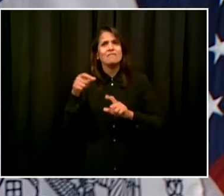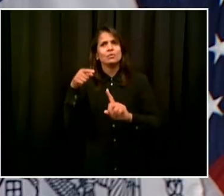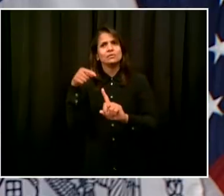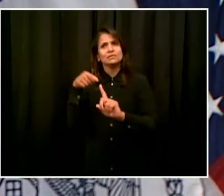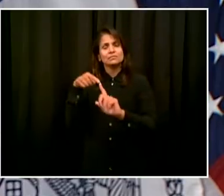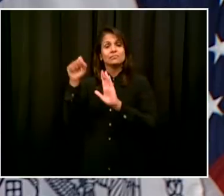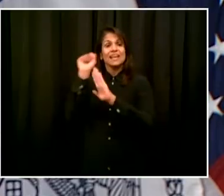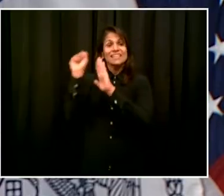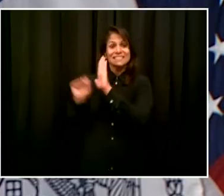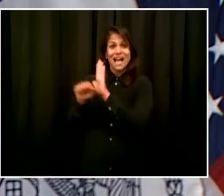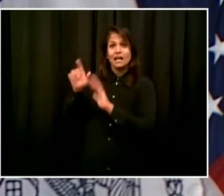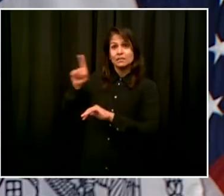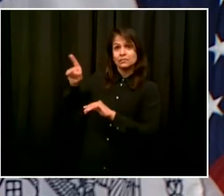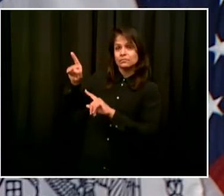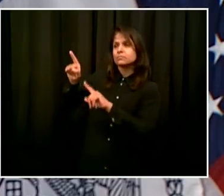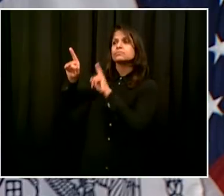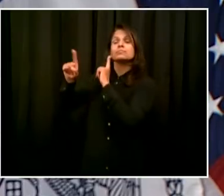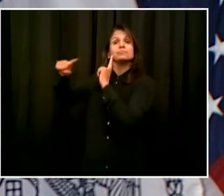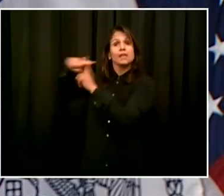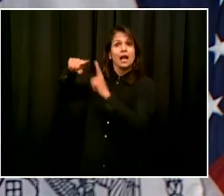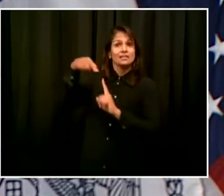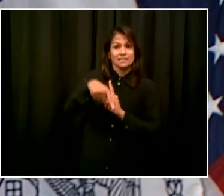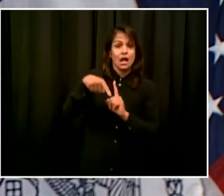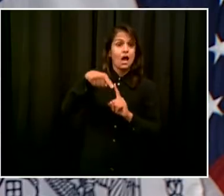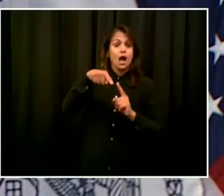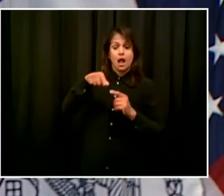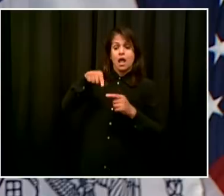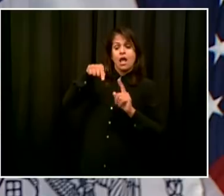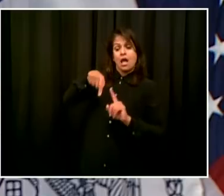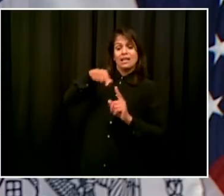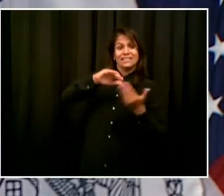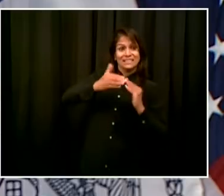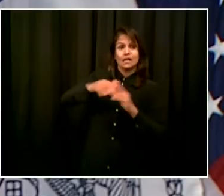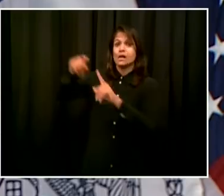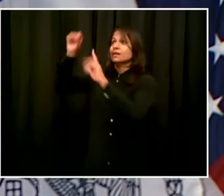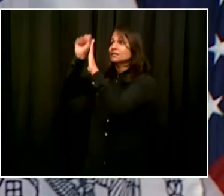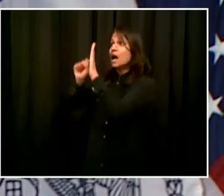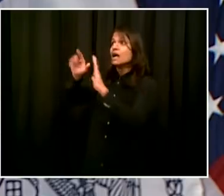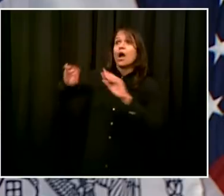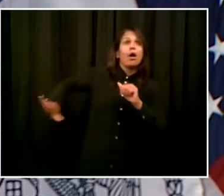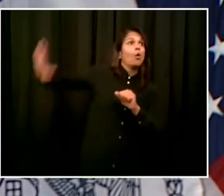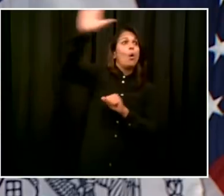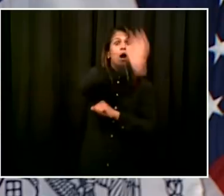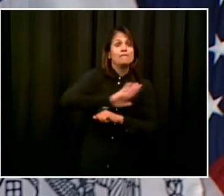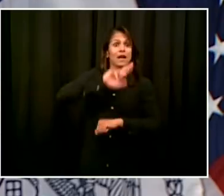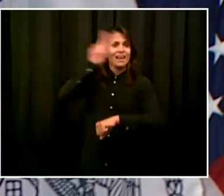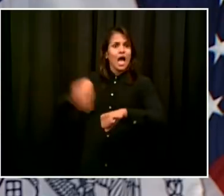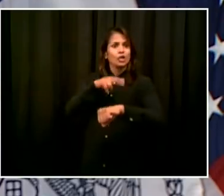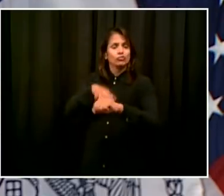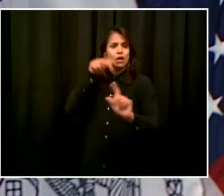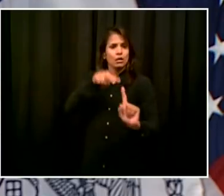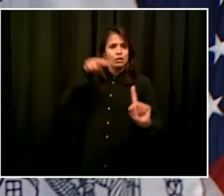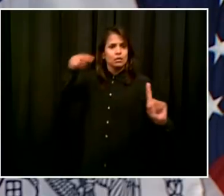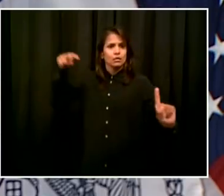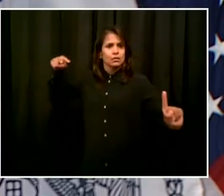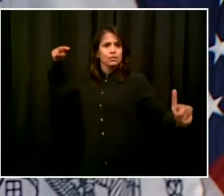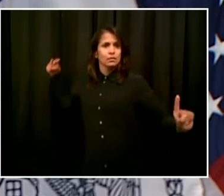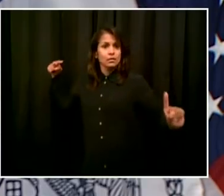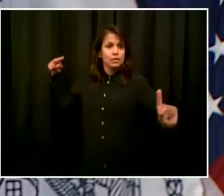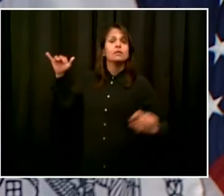IT REQUIRES NOT ONLY ESTATE COMPONENT, BUT NATIONAL COMPONENT. I THINK A NATIONAL HEALTHCARE SYSTEM THAT PUS T MENTAL HLTEAH